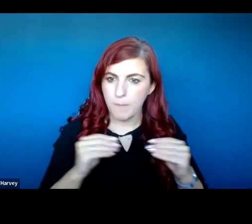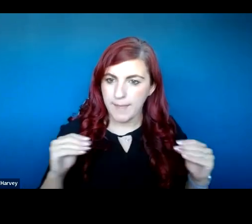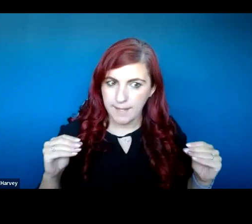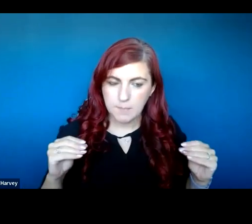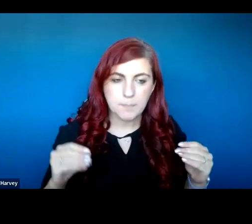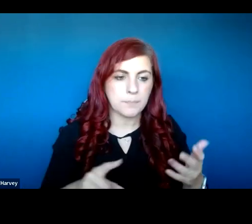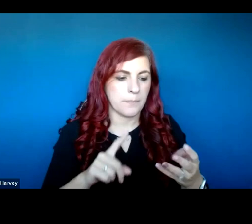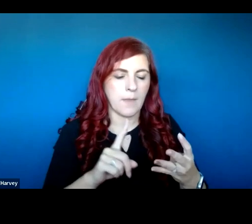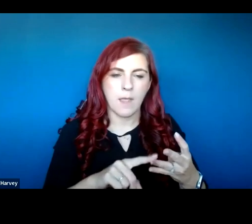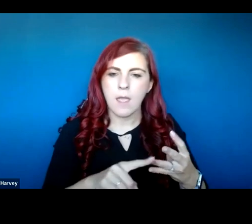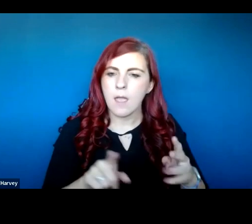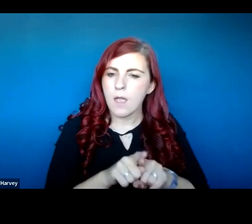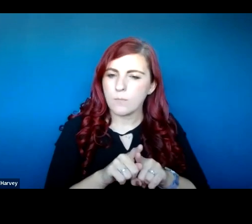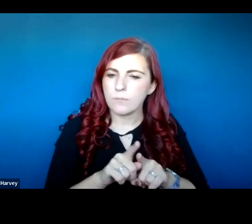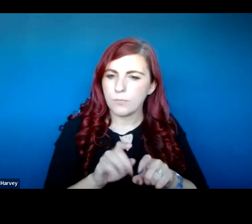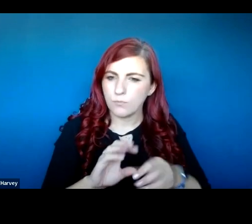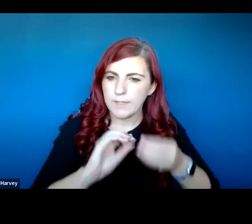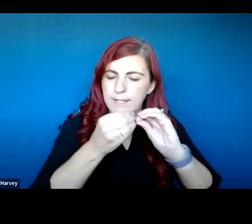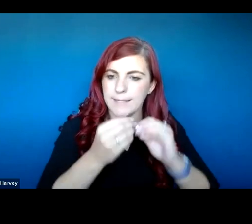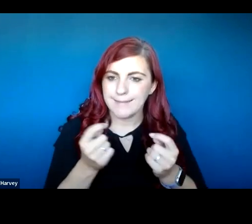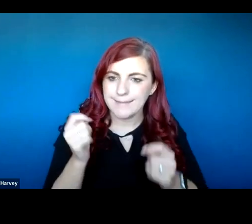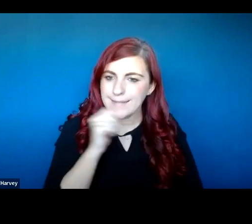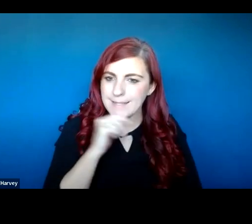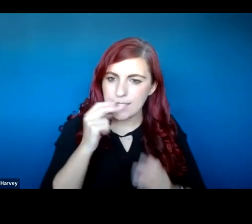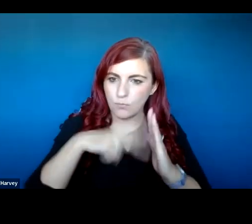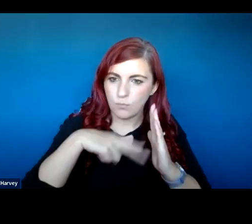And we also developed an easy-to-read version of the survey, so that was a